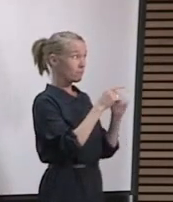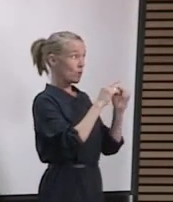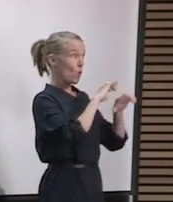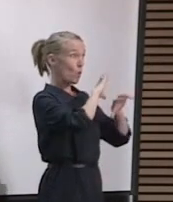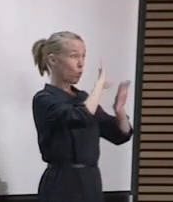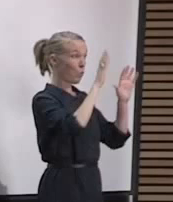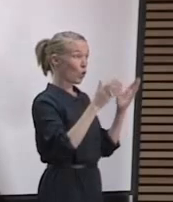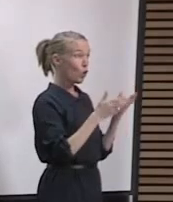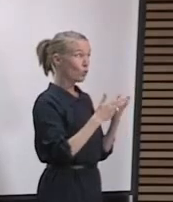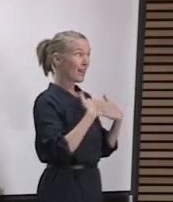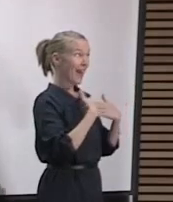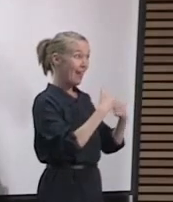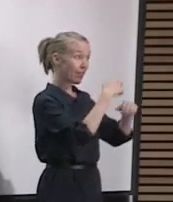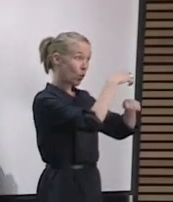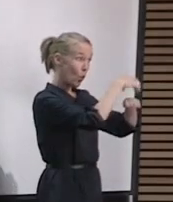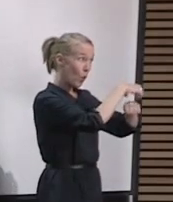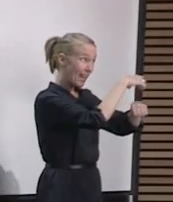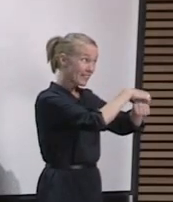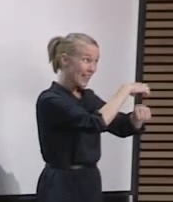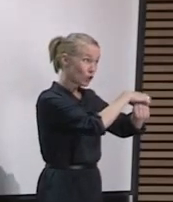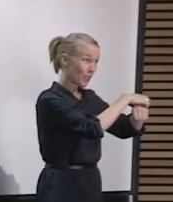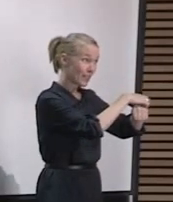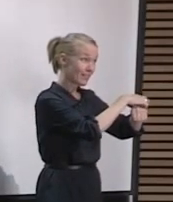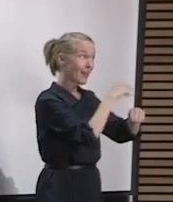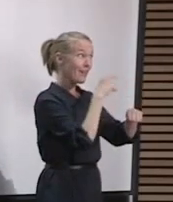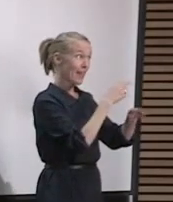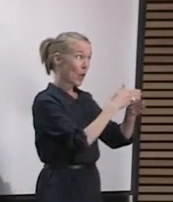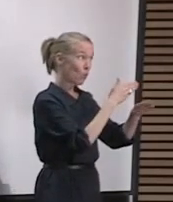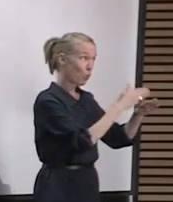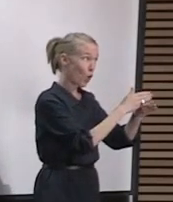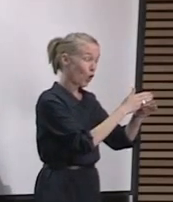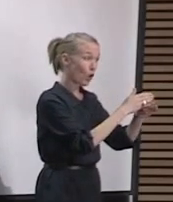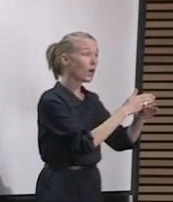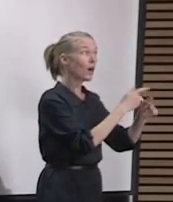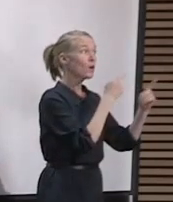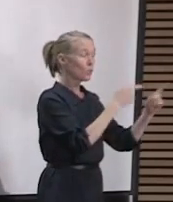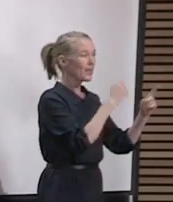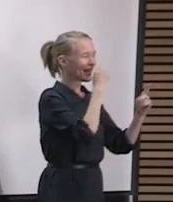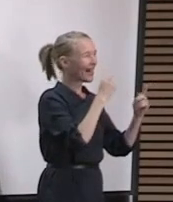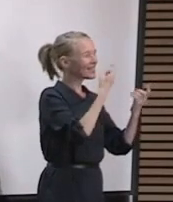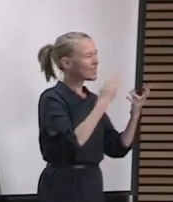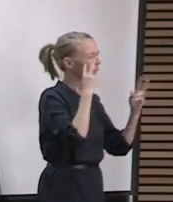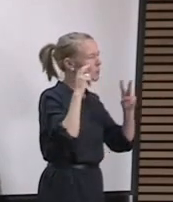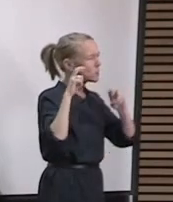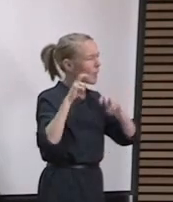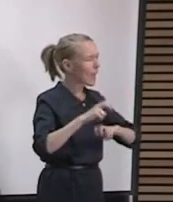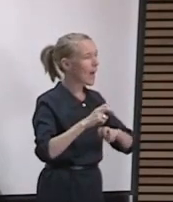independent work that the WHO is part of, that we do look